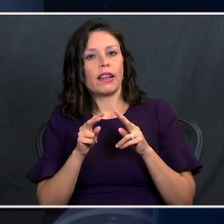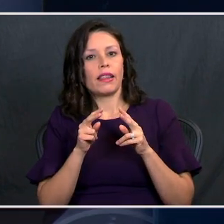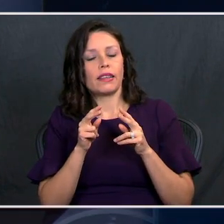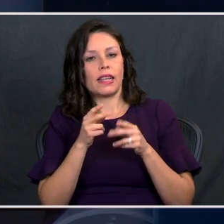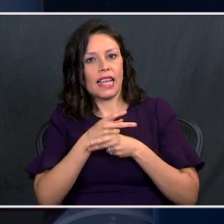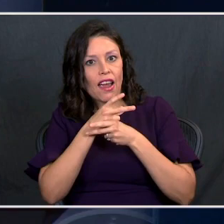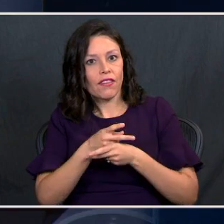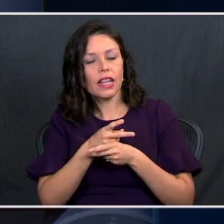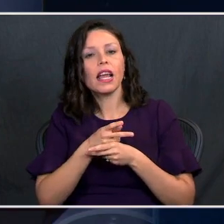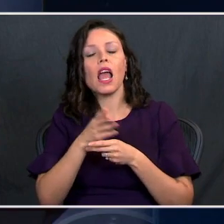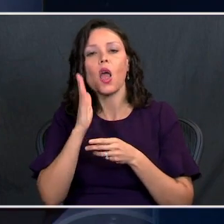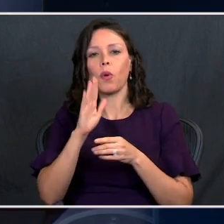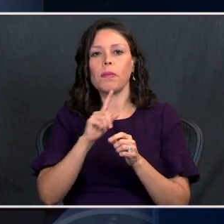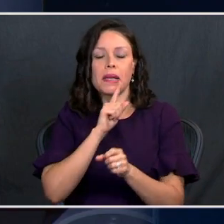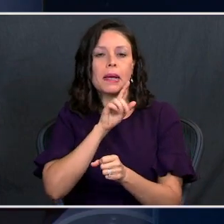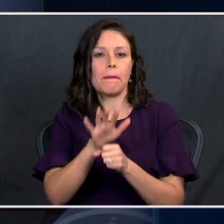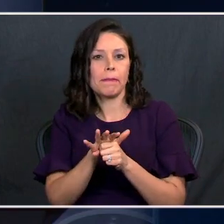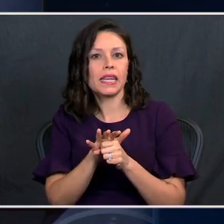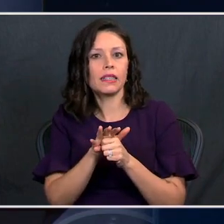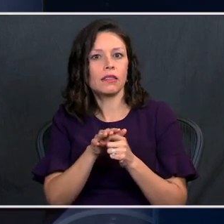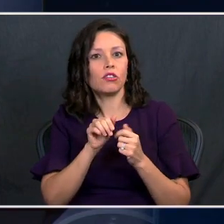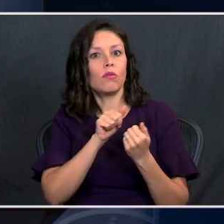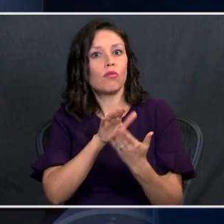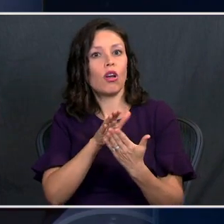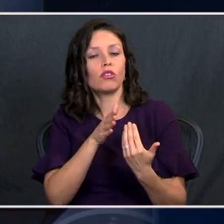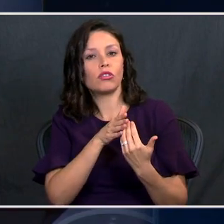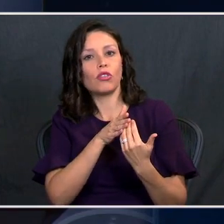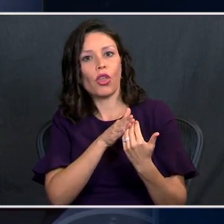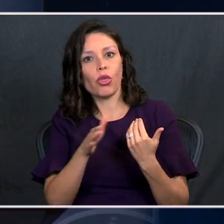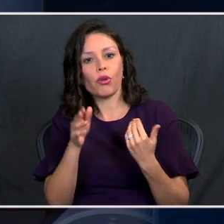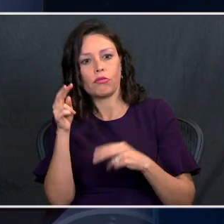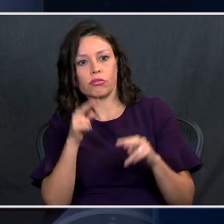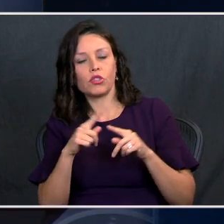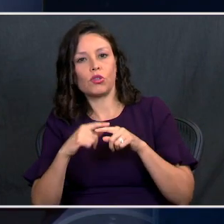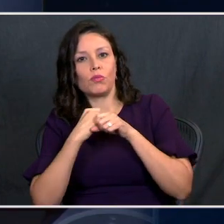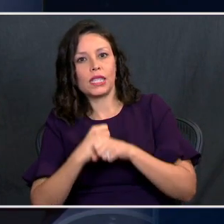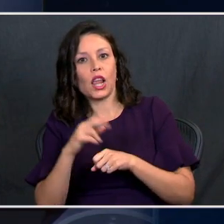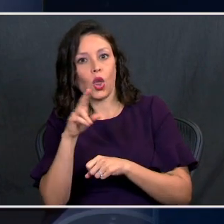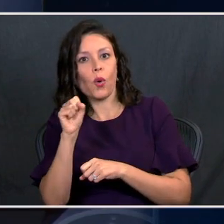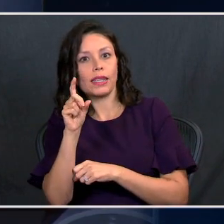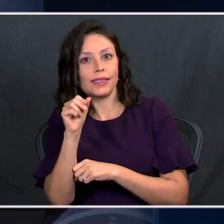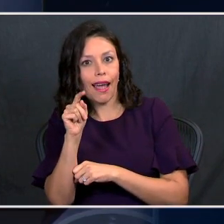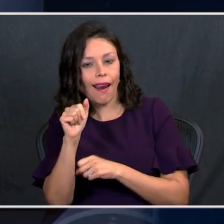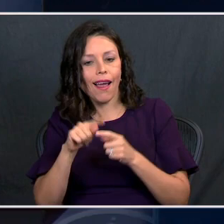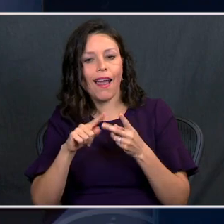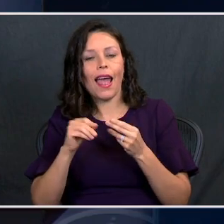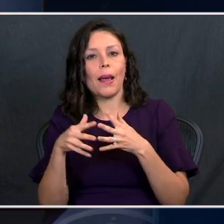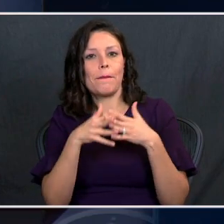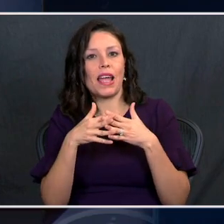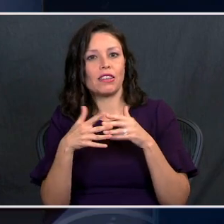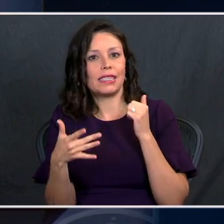and we'll be committed to approaching them through the lens of ensuring we're protecting U.S. data and America's technological edge.